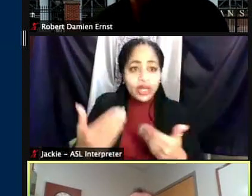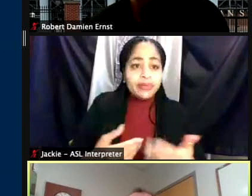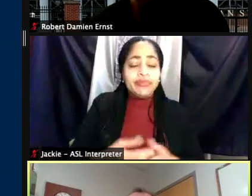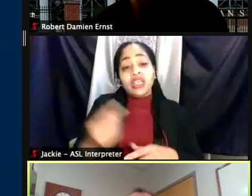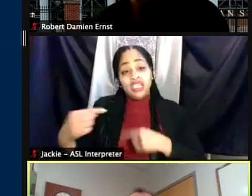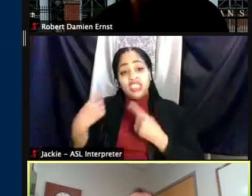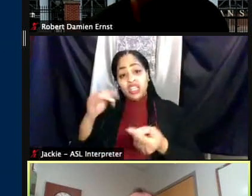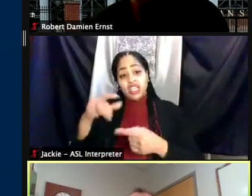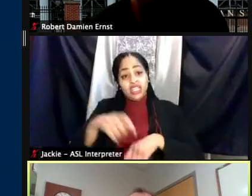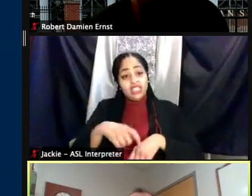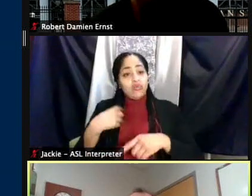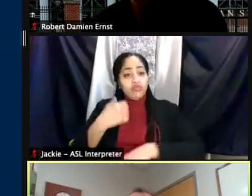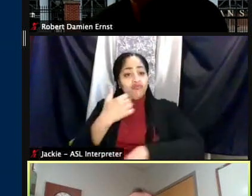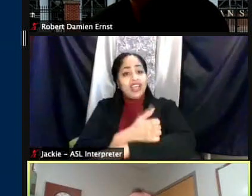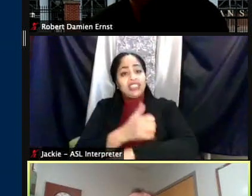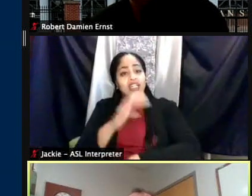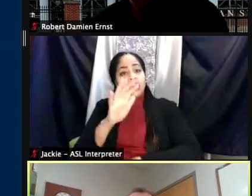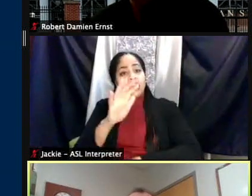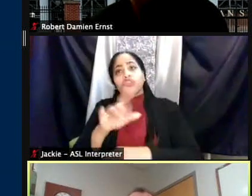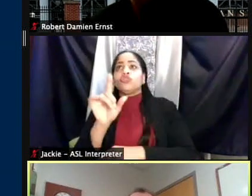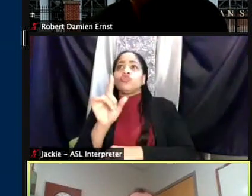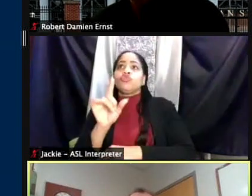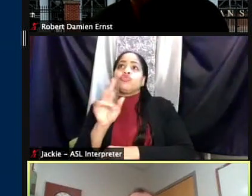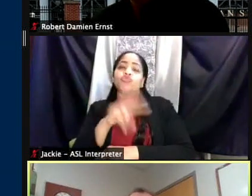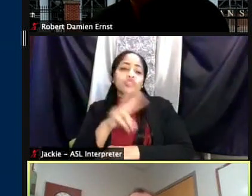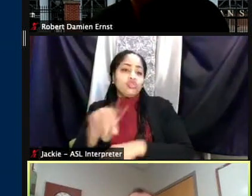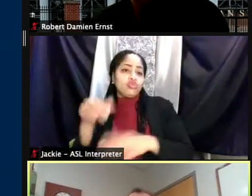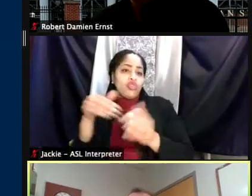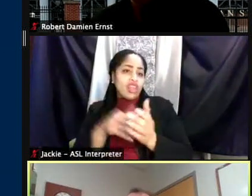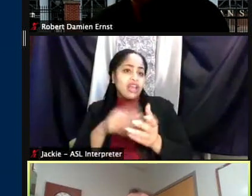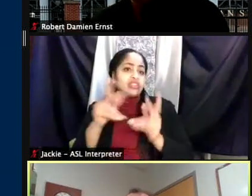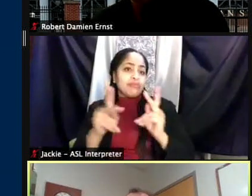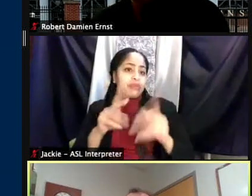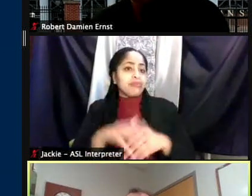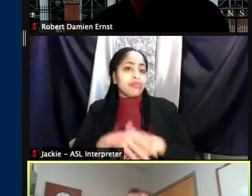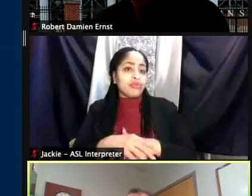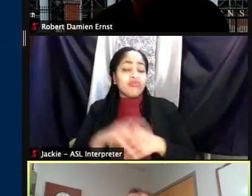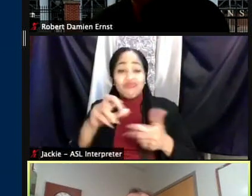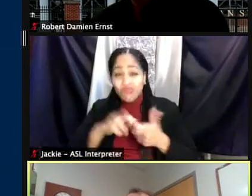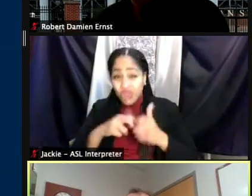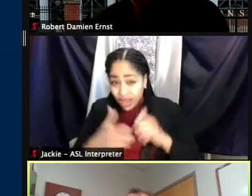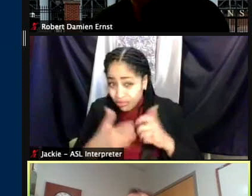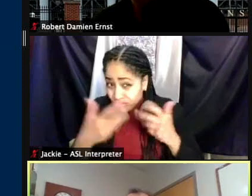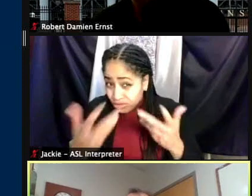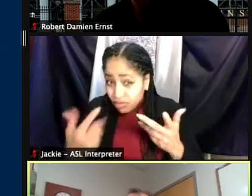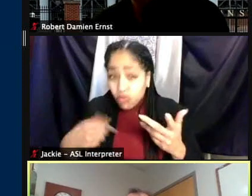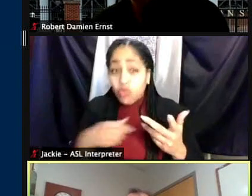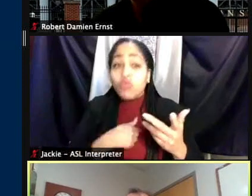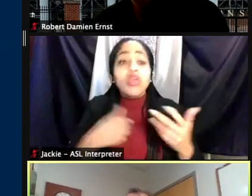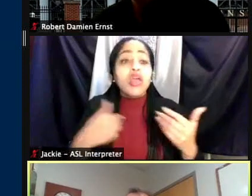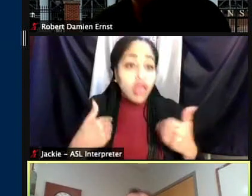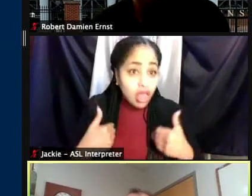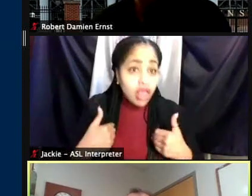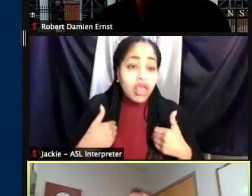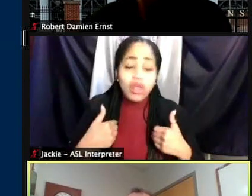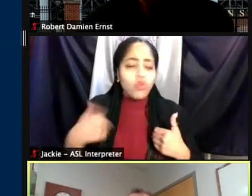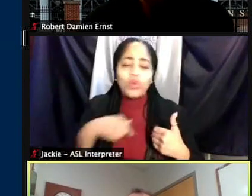we vaccinated about 22,000 people. The problem is we haven't gotten as much vaccine